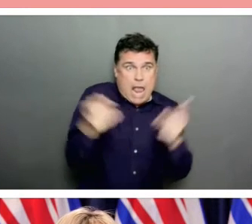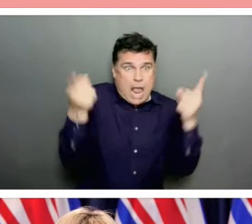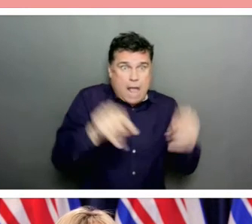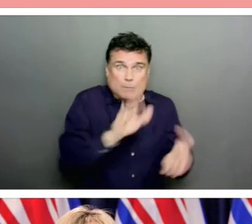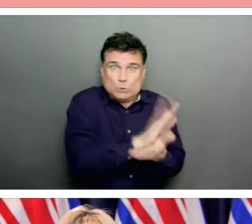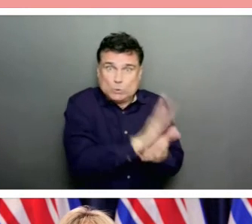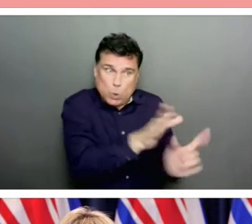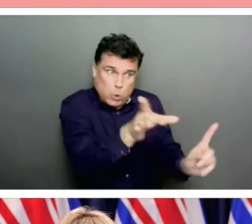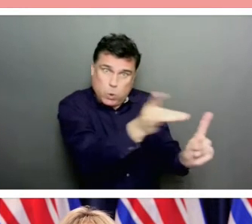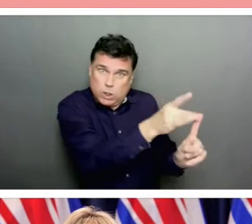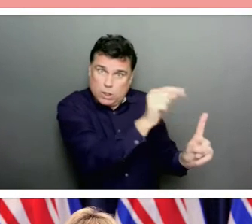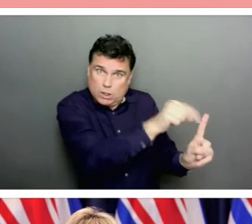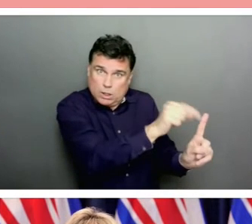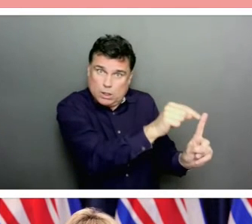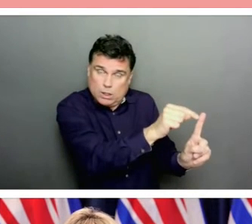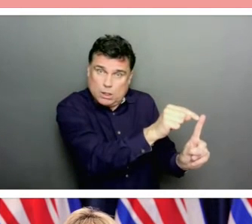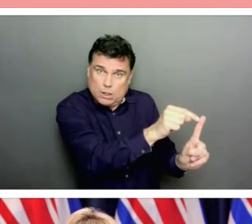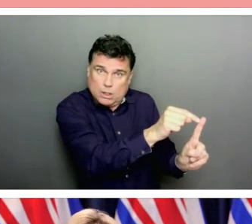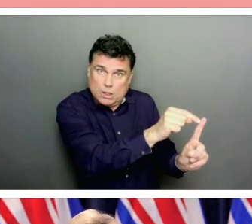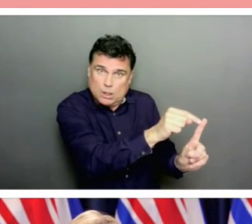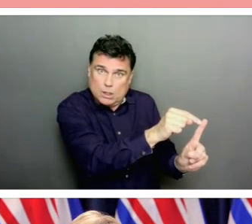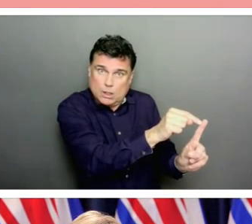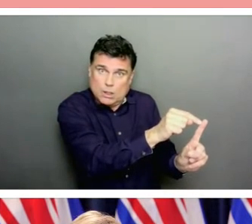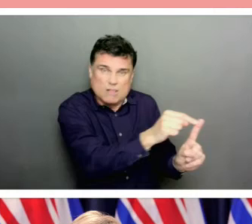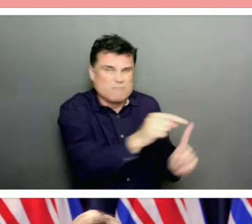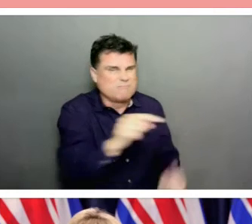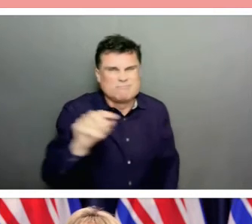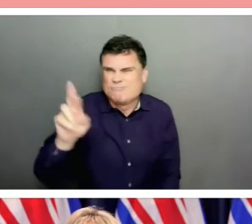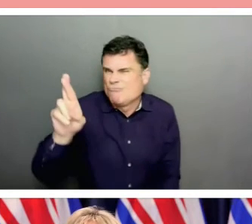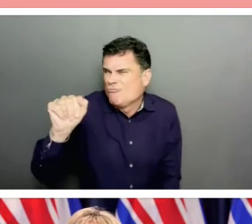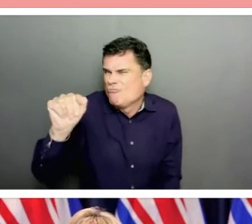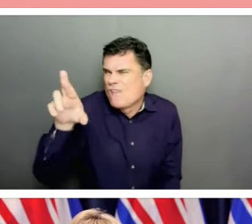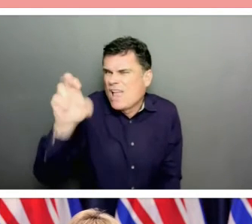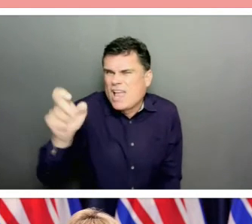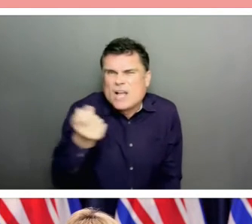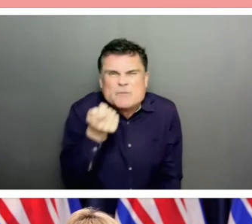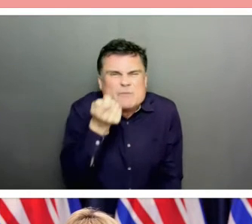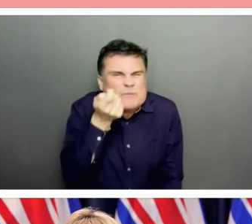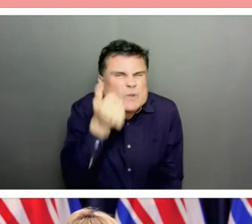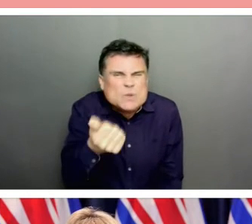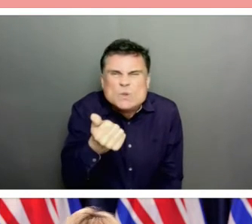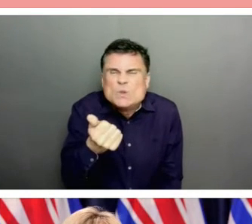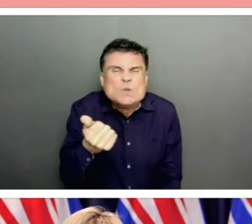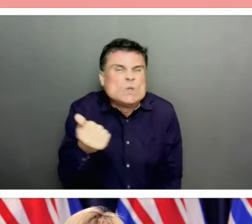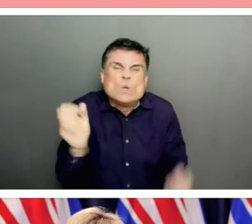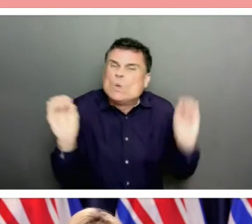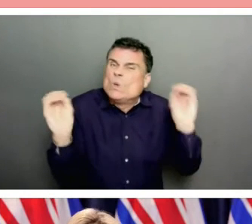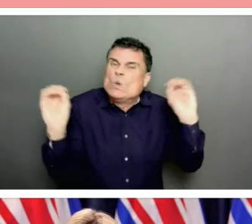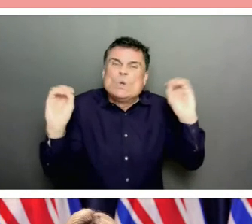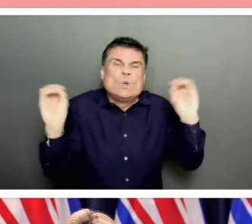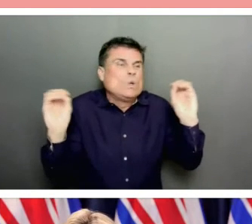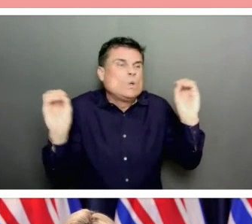cent to one or two other people in the school setting. There have been no outbreaks in the Vancouver